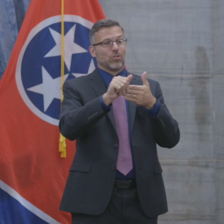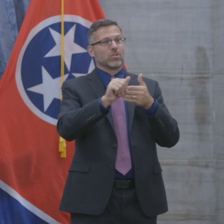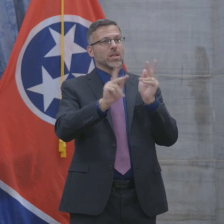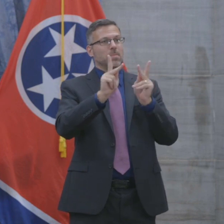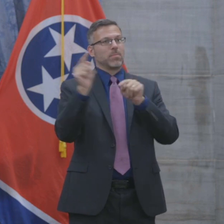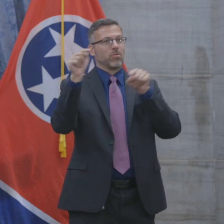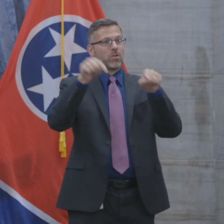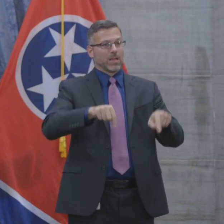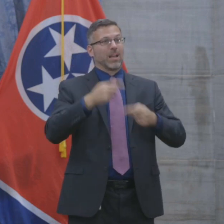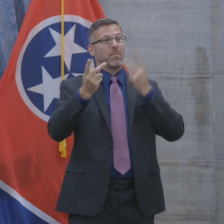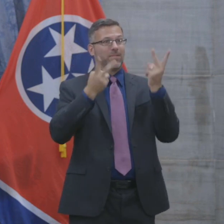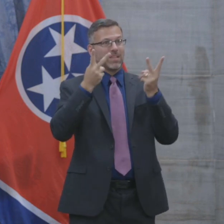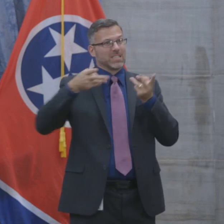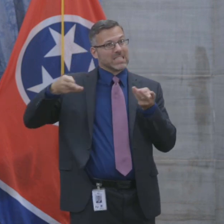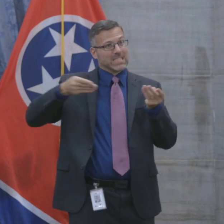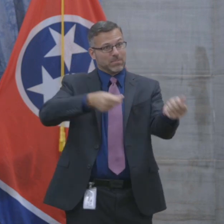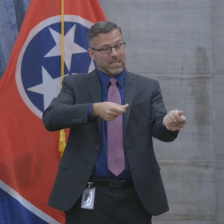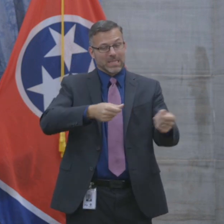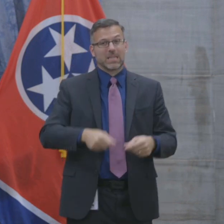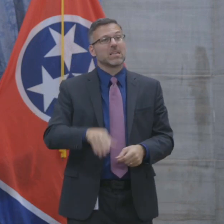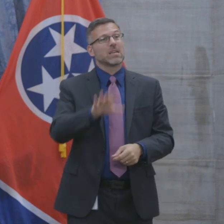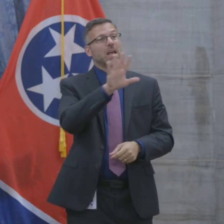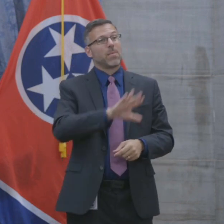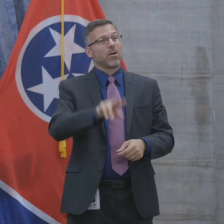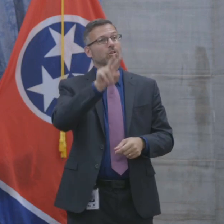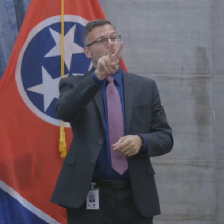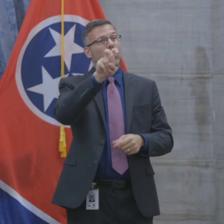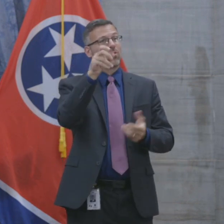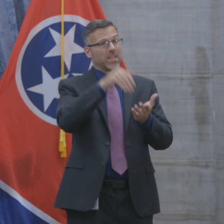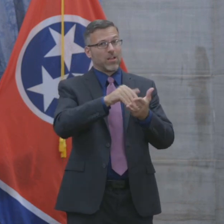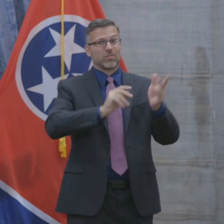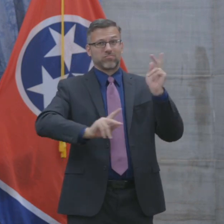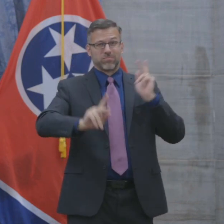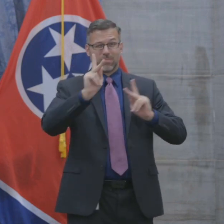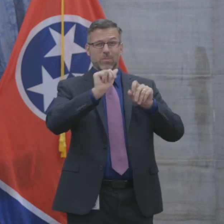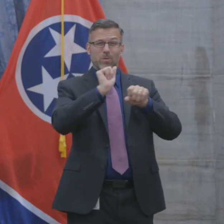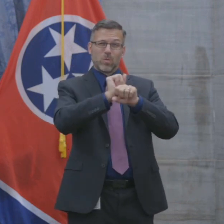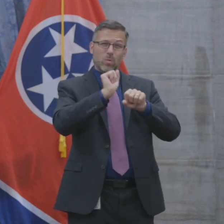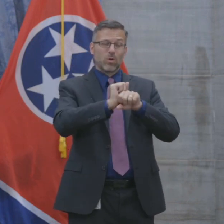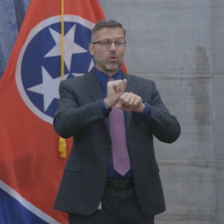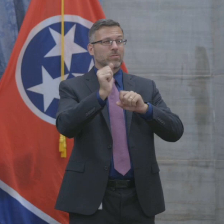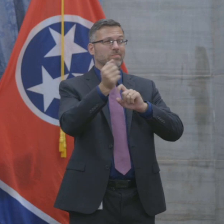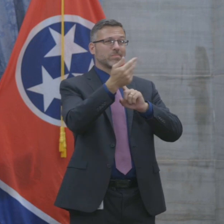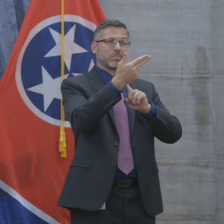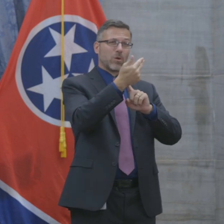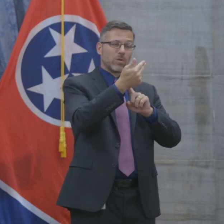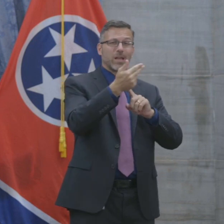to all of us. We oftentimes take for granted the beauty of